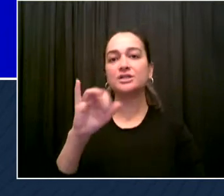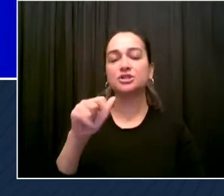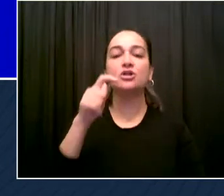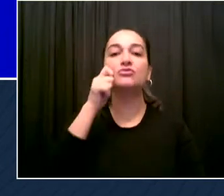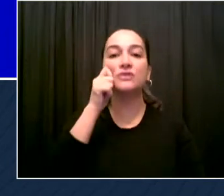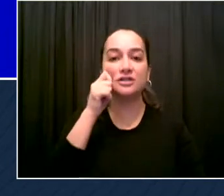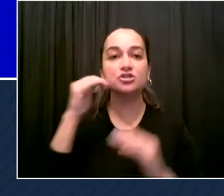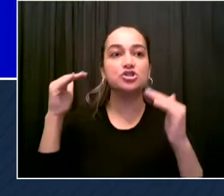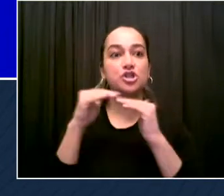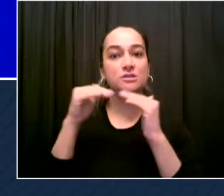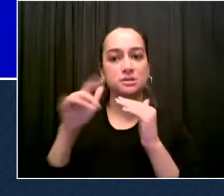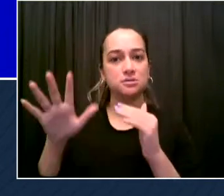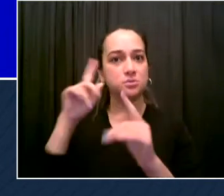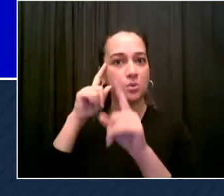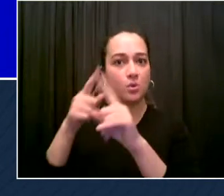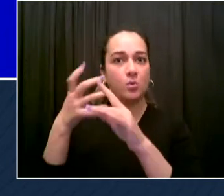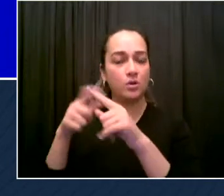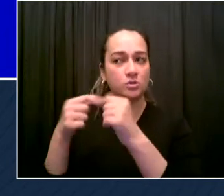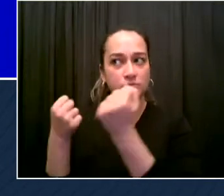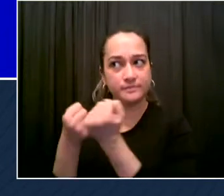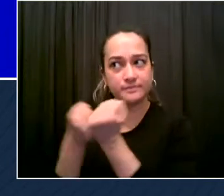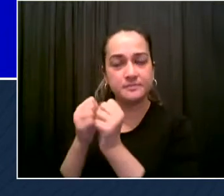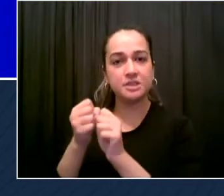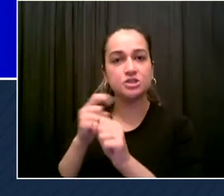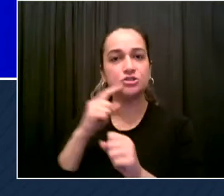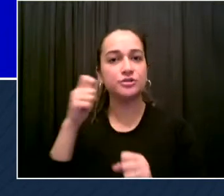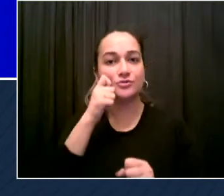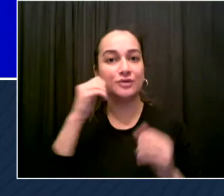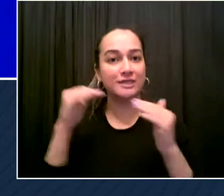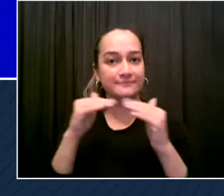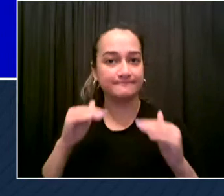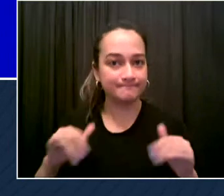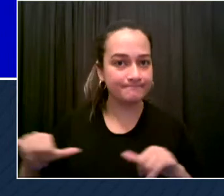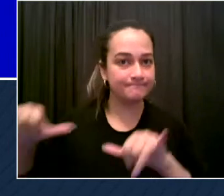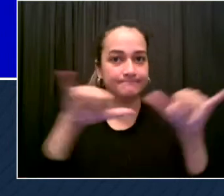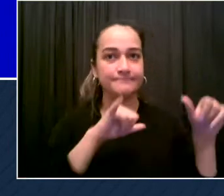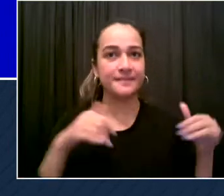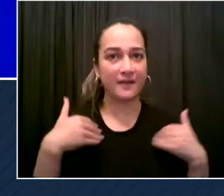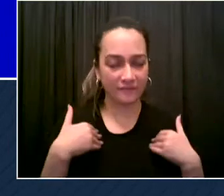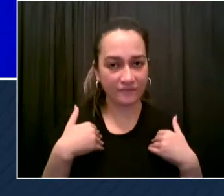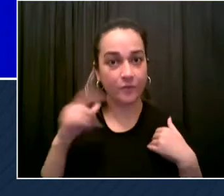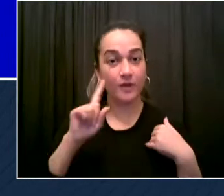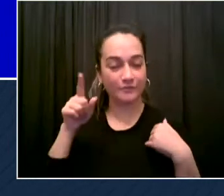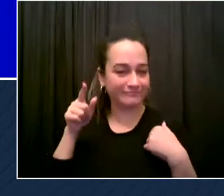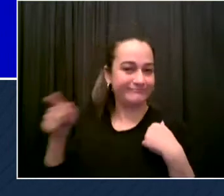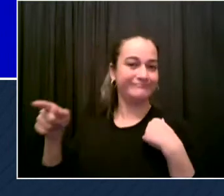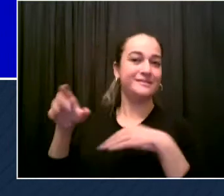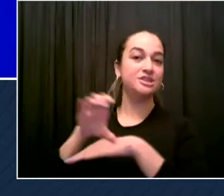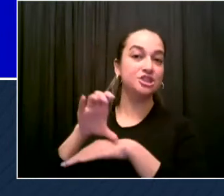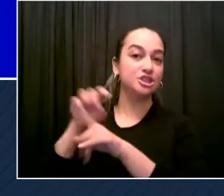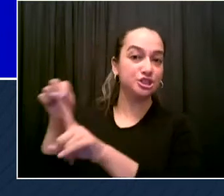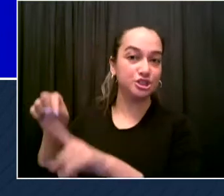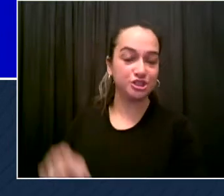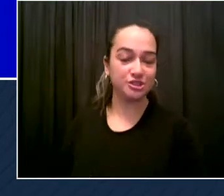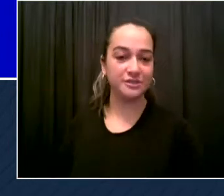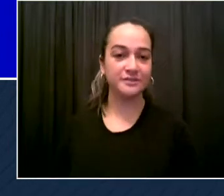AND CONTINUED EFFORTS AT RACIAL EQUITY. SHE IS GOING TO TAKE HIS TALENTS AND CONTINUE TO